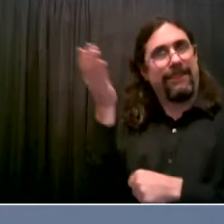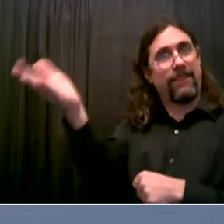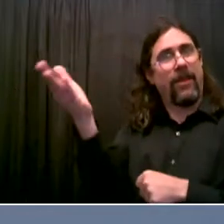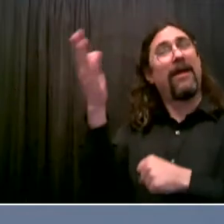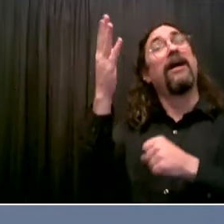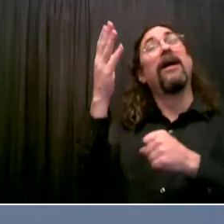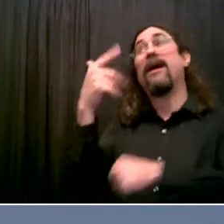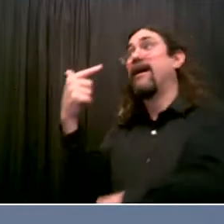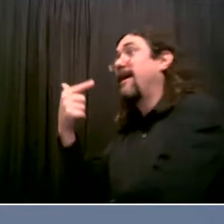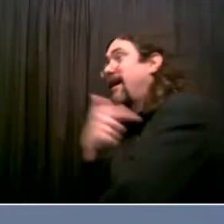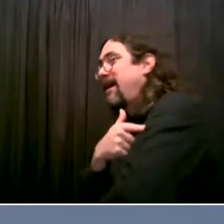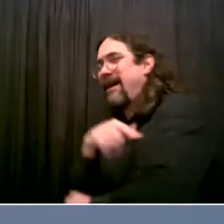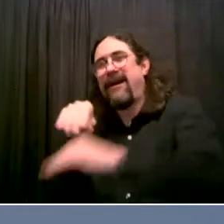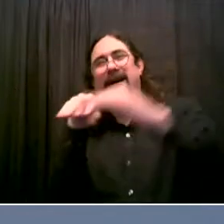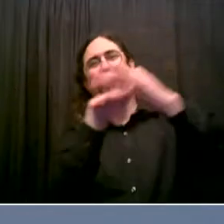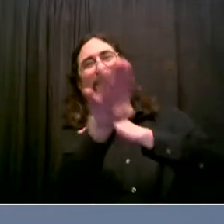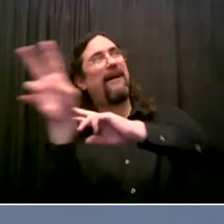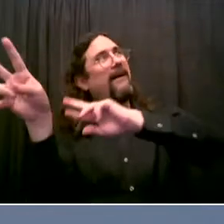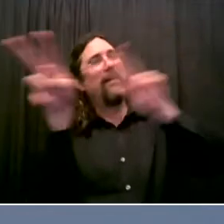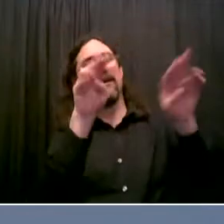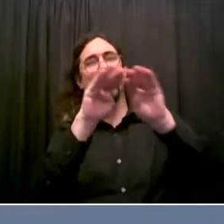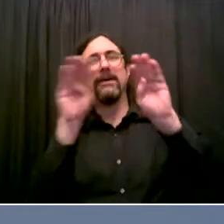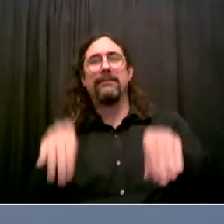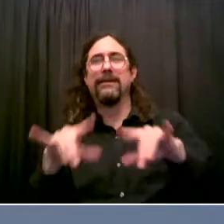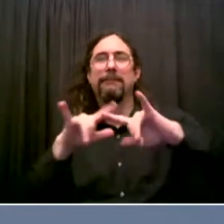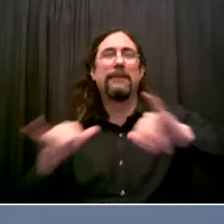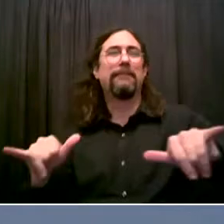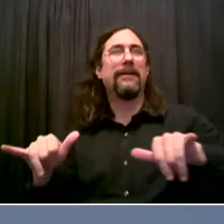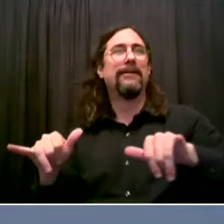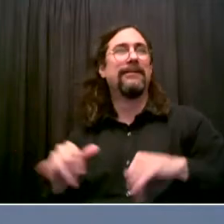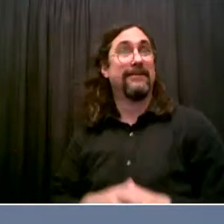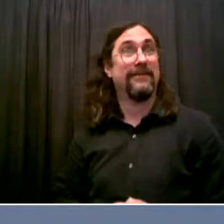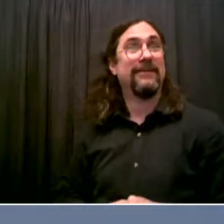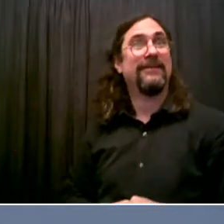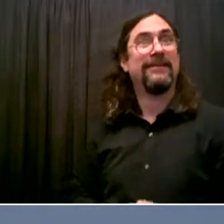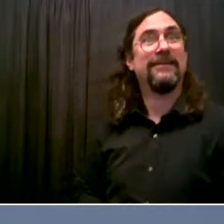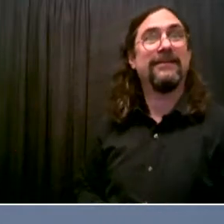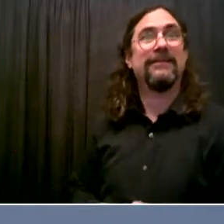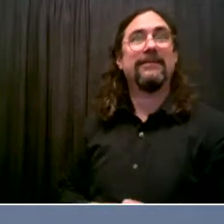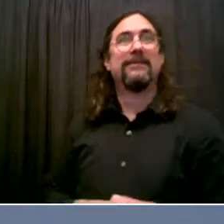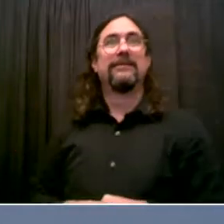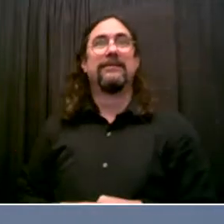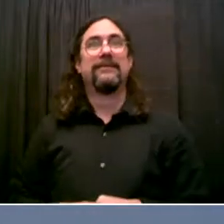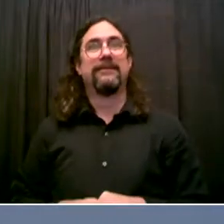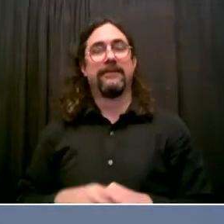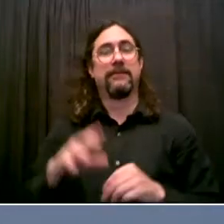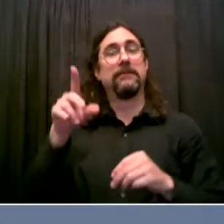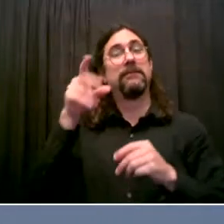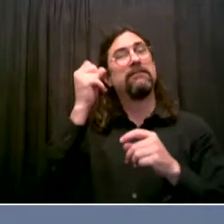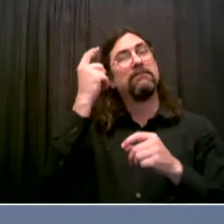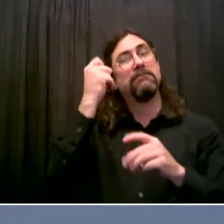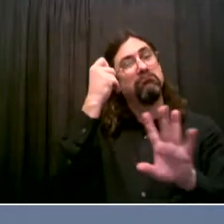VACCINATED WITH A FREE SAME-DAY ADMISISON WITH A FAMILY PASS